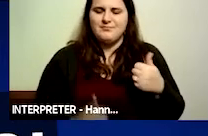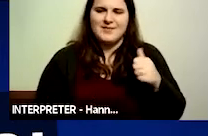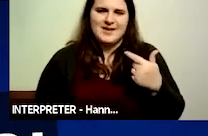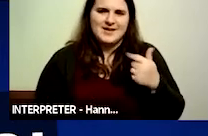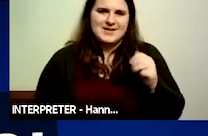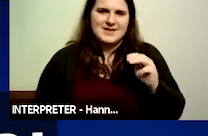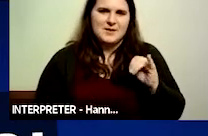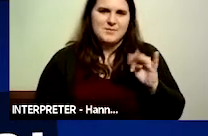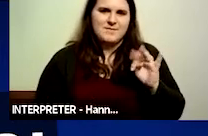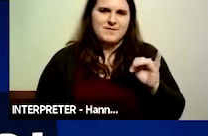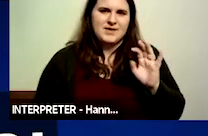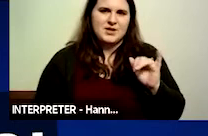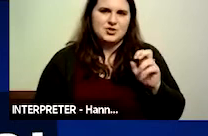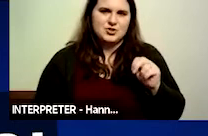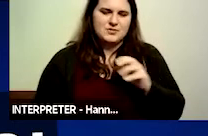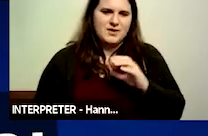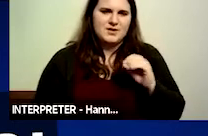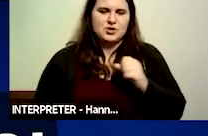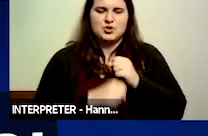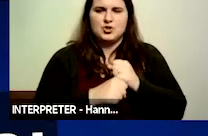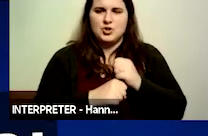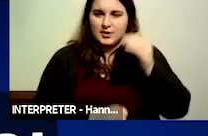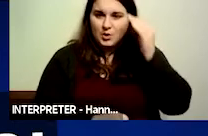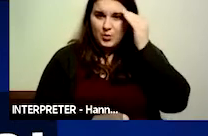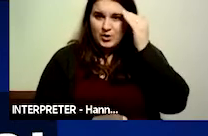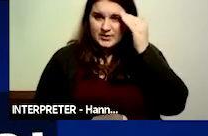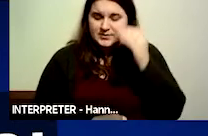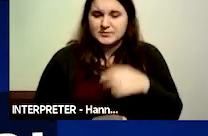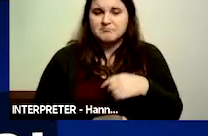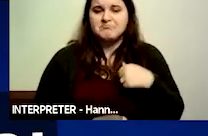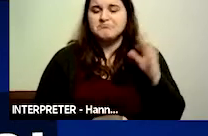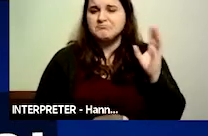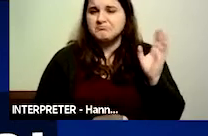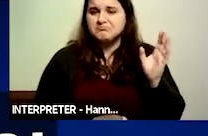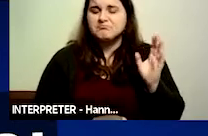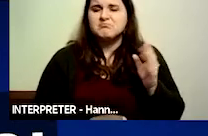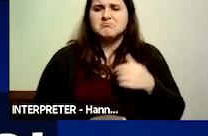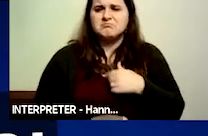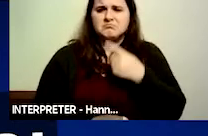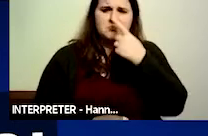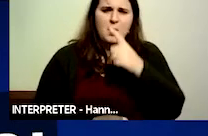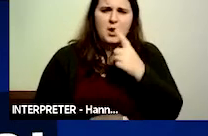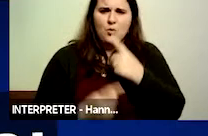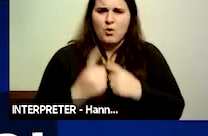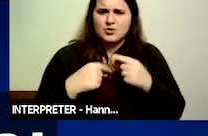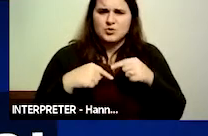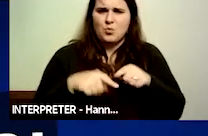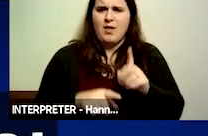Ben Woelk: And I'm happy to take questions as we go along. I think I probably have 2530 minutes